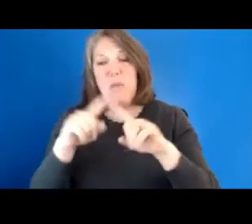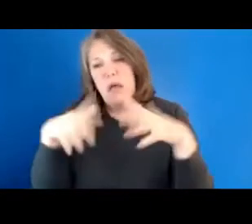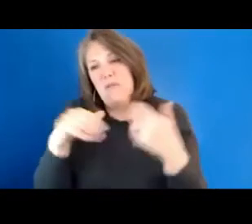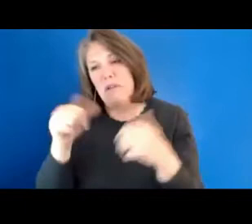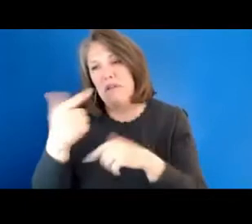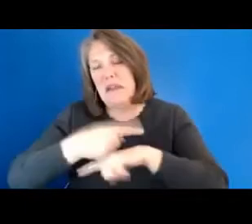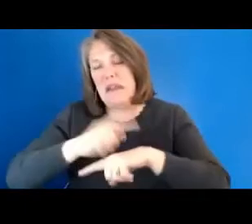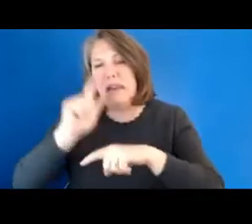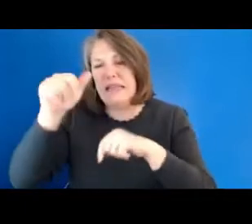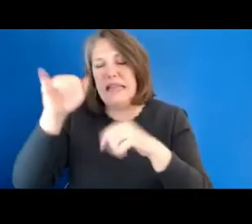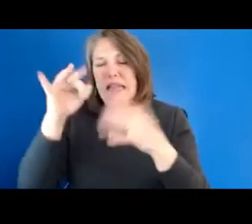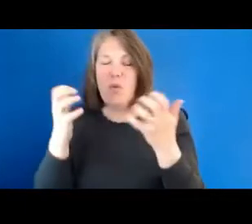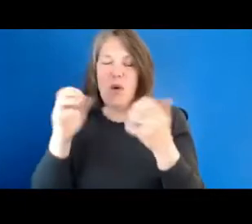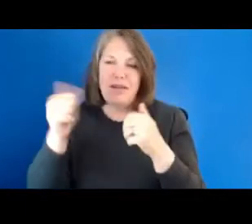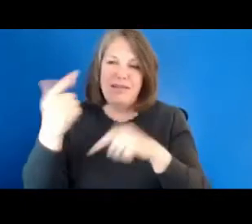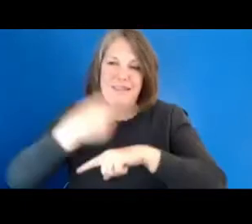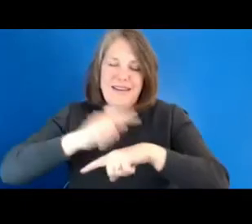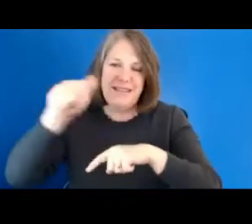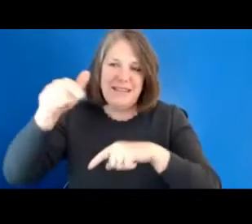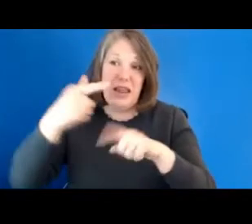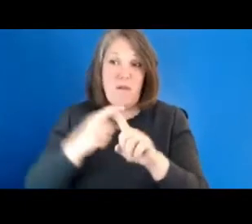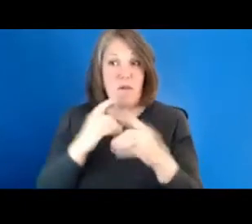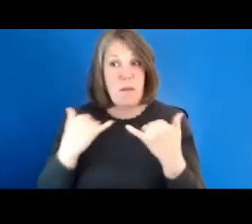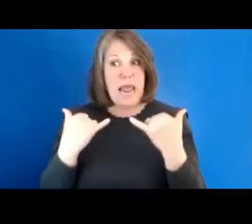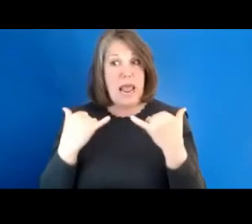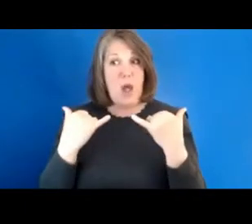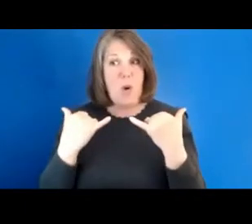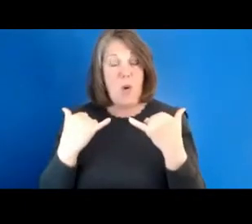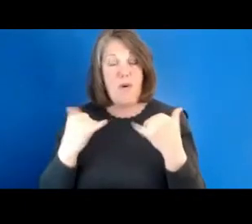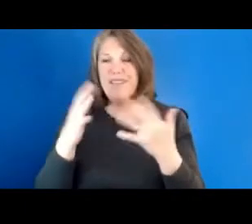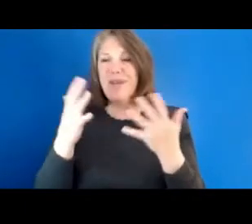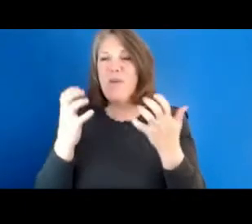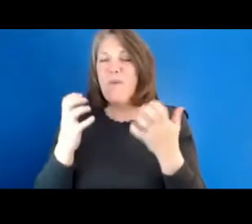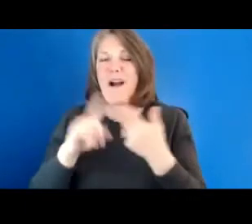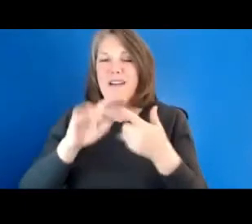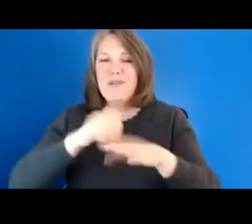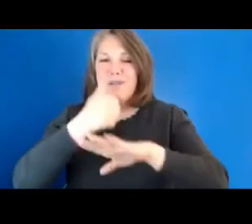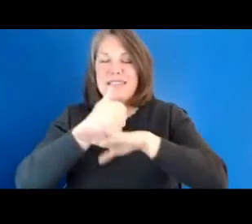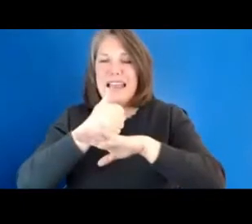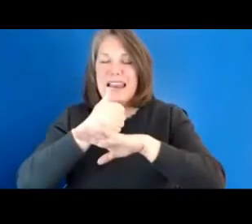days later from now if you want 17:01:40 to set up in advance, so let's say